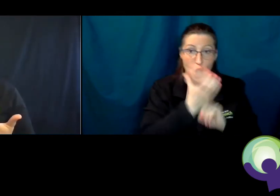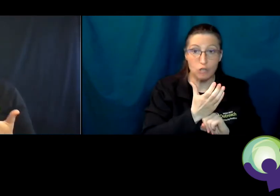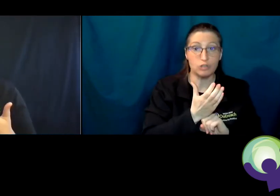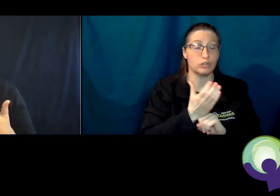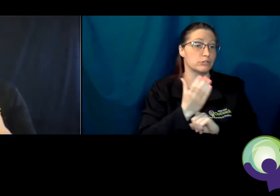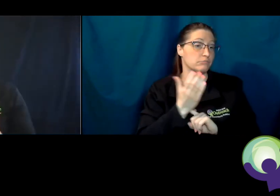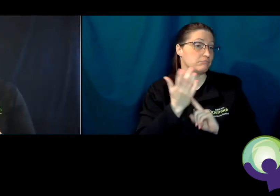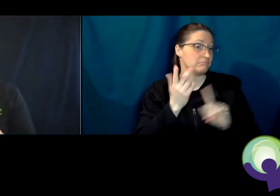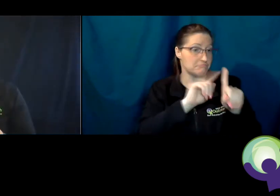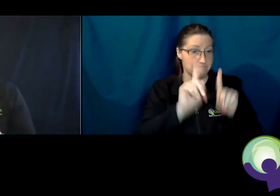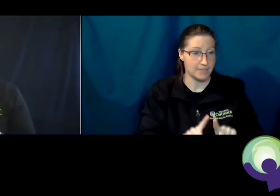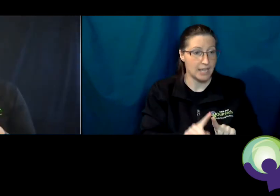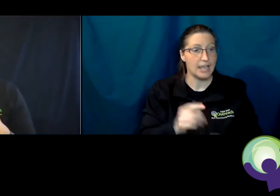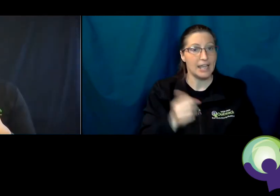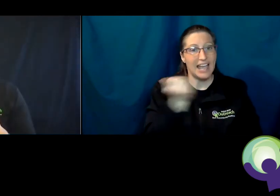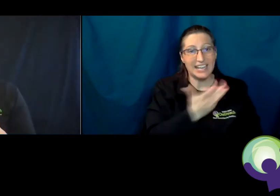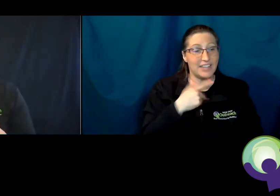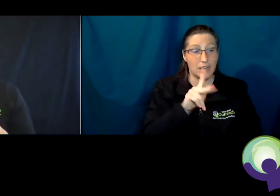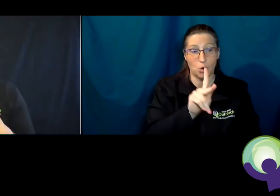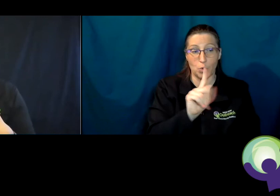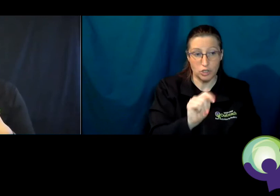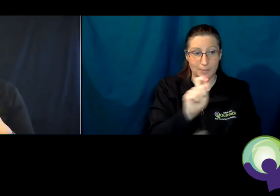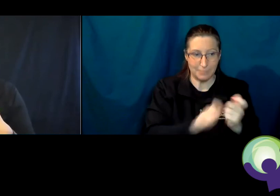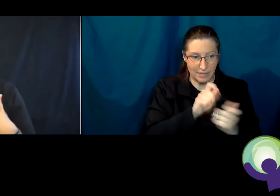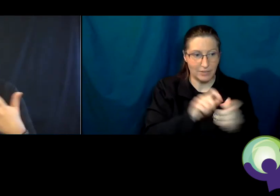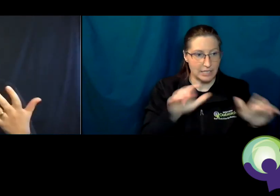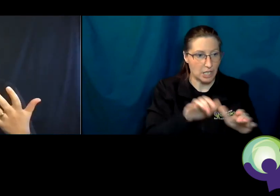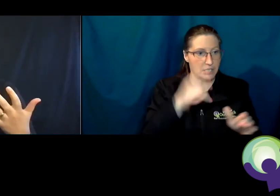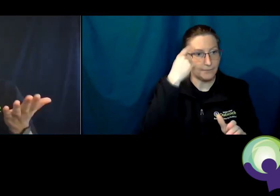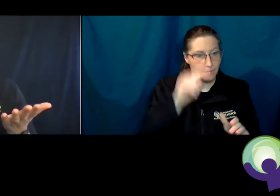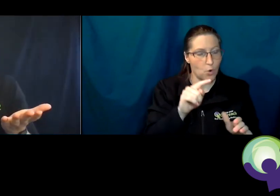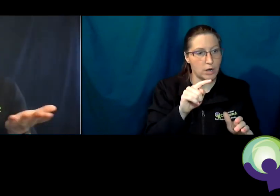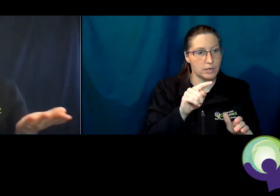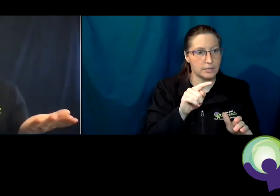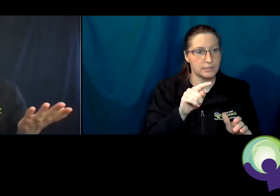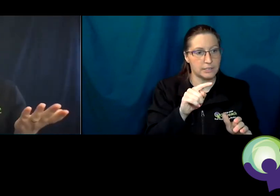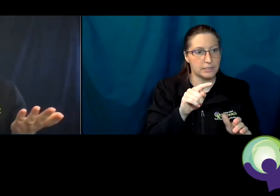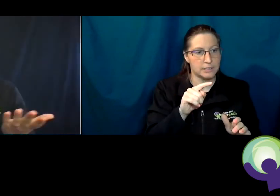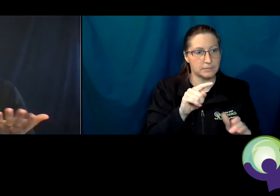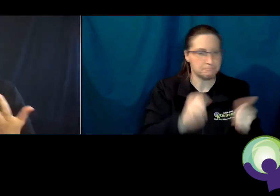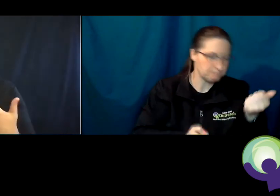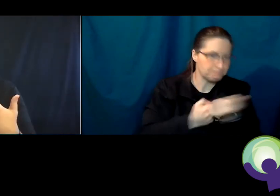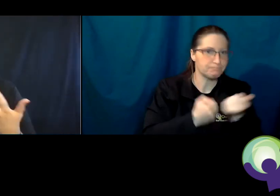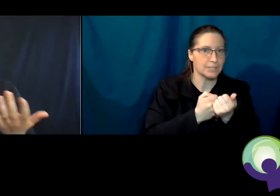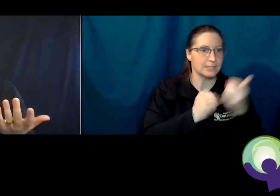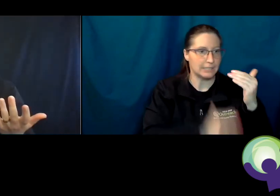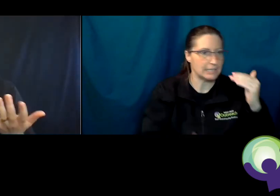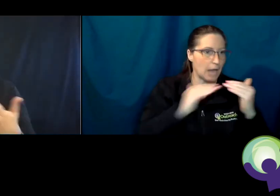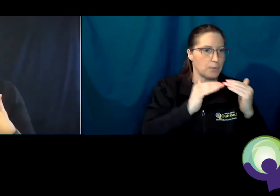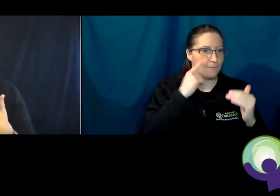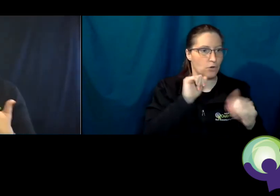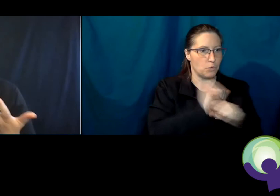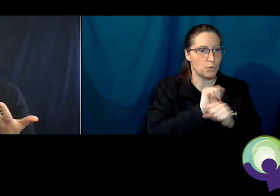Is there anything that Kwik Trip specifically does to reinforce equity in the workplace or